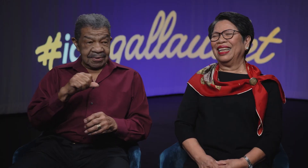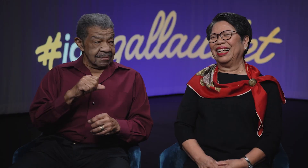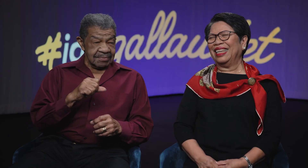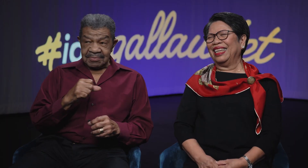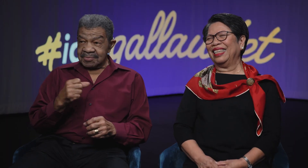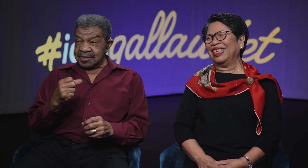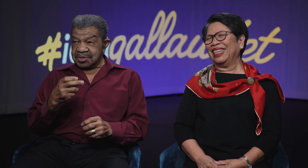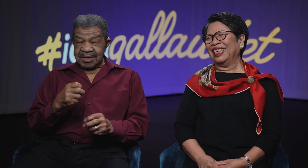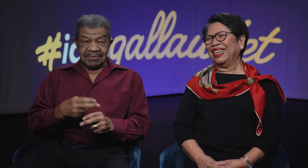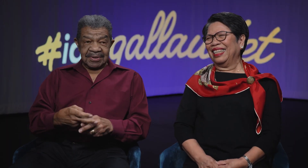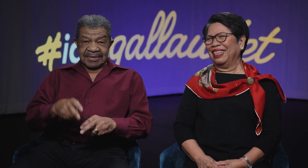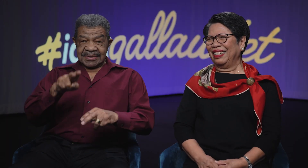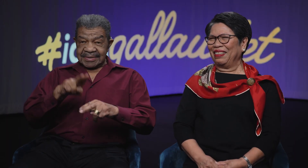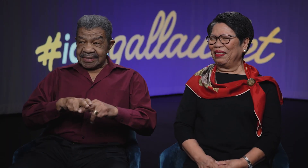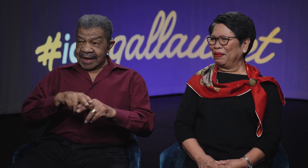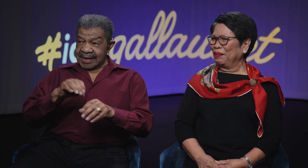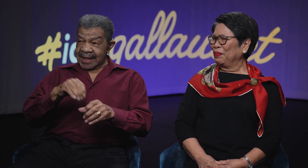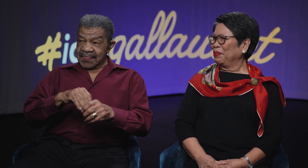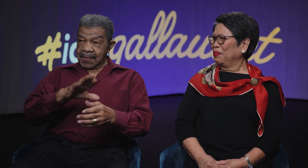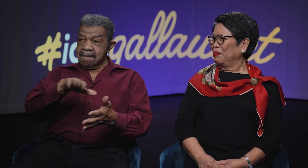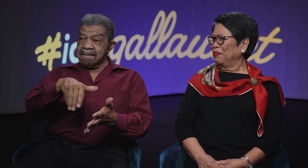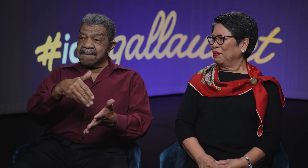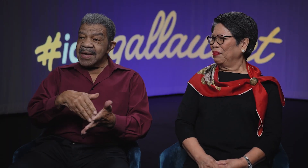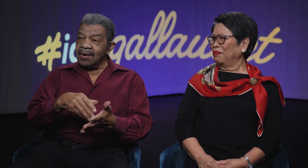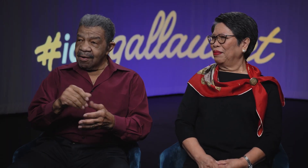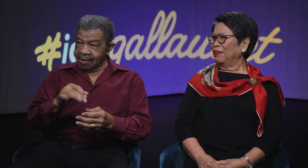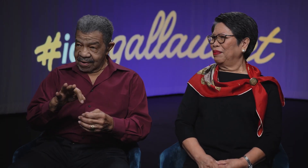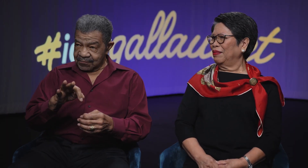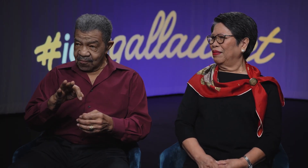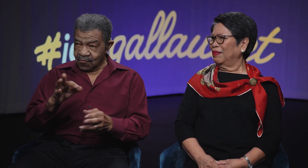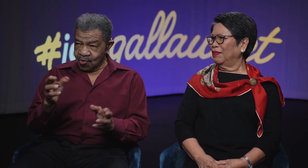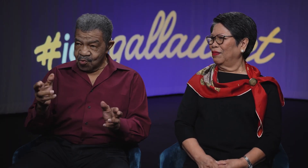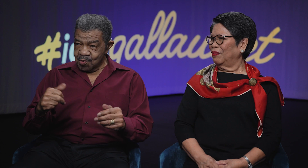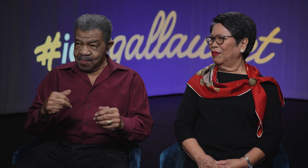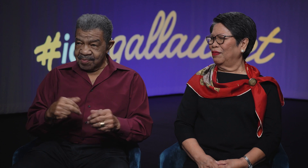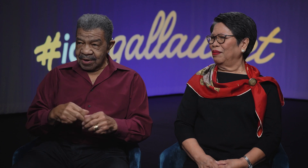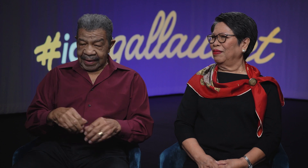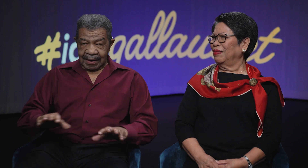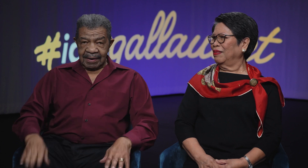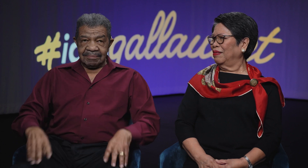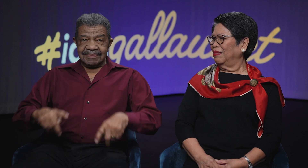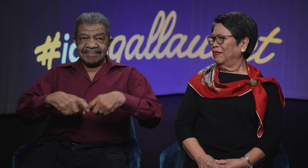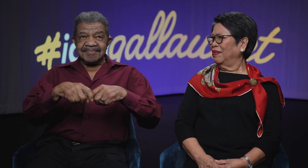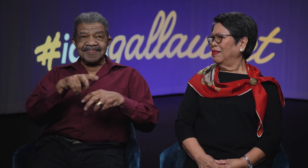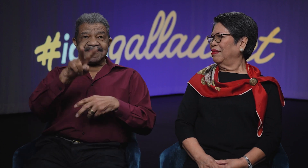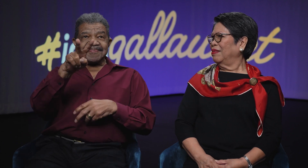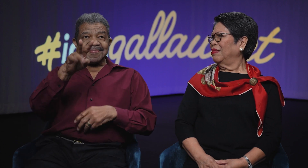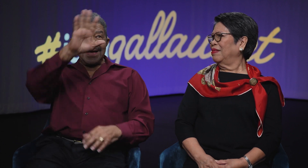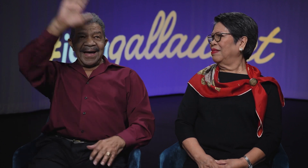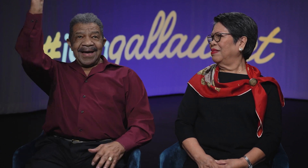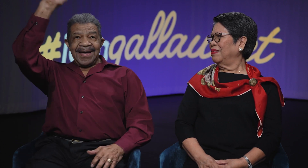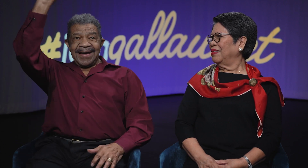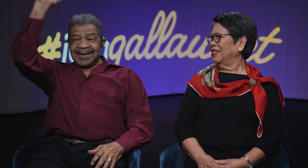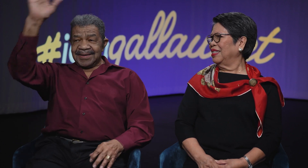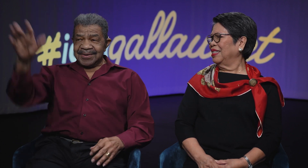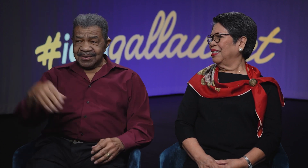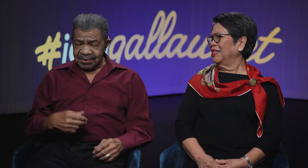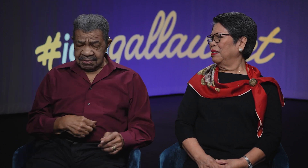She sat down in the middle of the room, crossed her legs, and said hi!